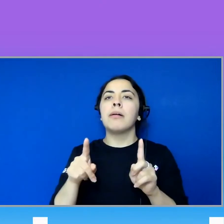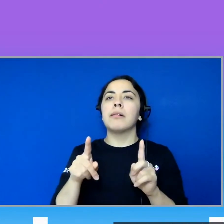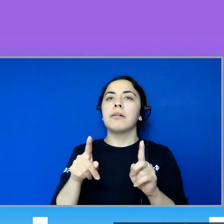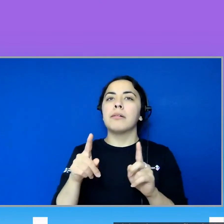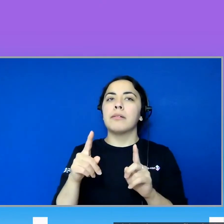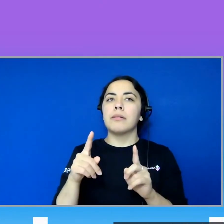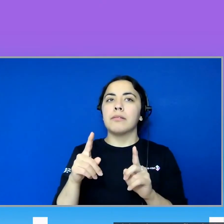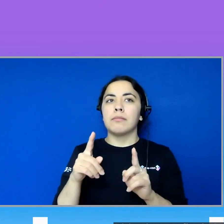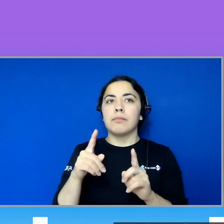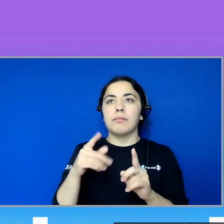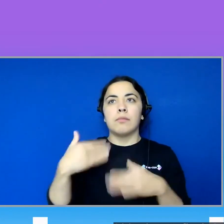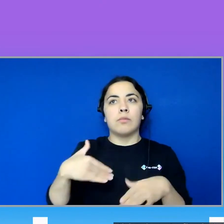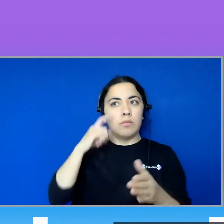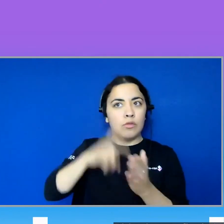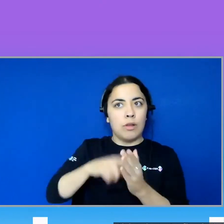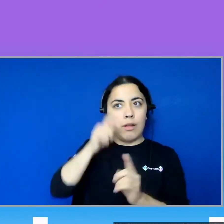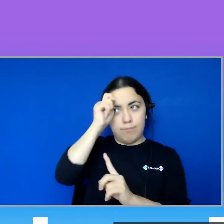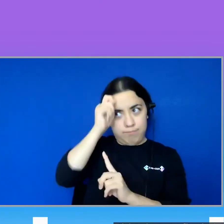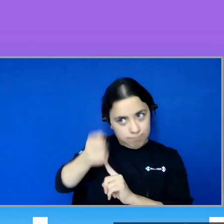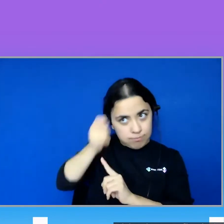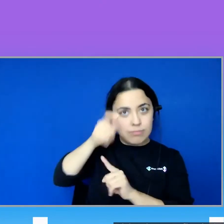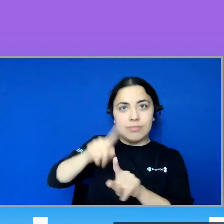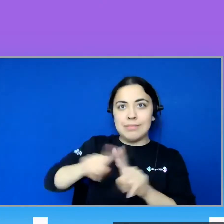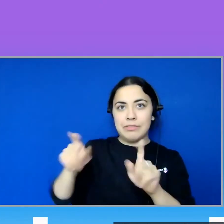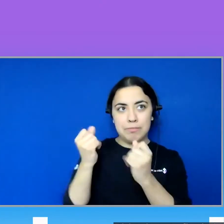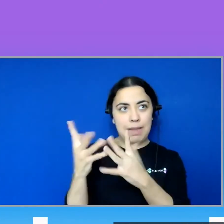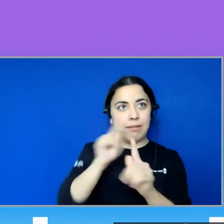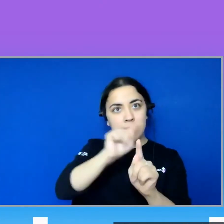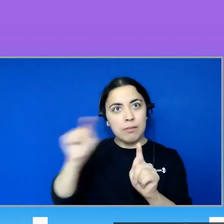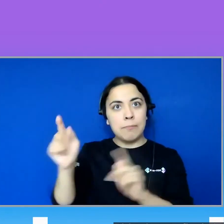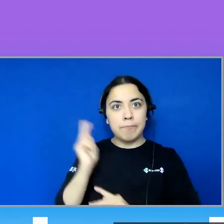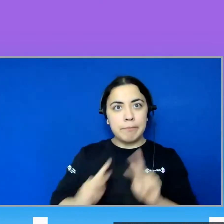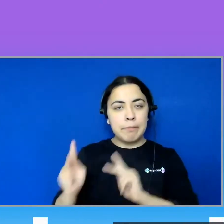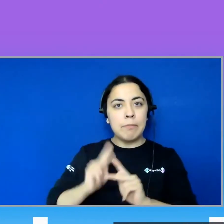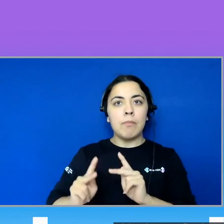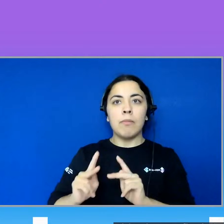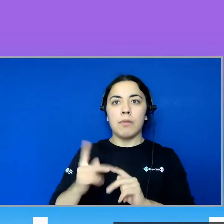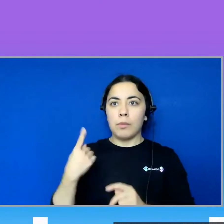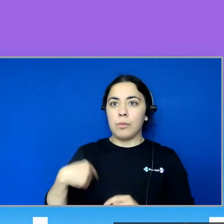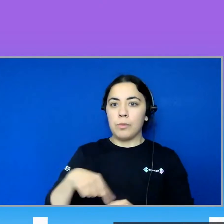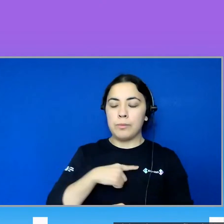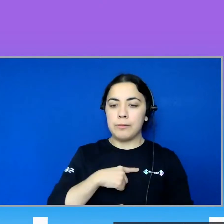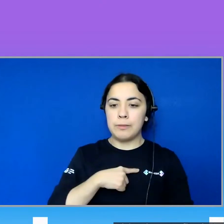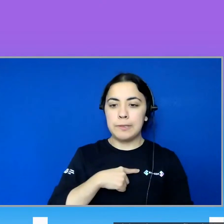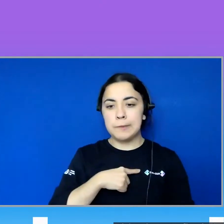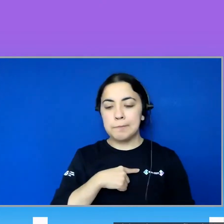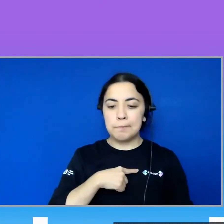really, the credit here goes to a number of different people.